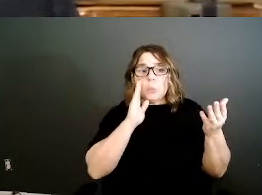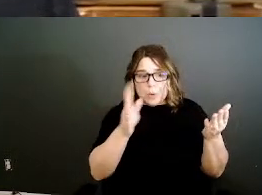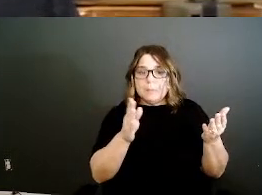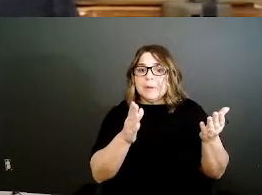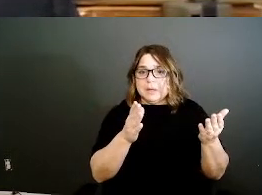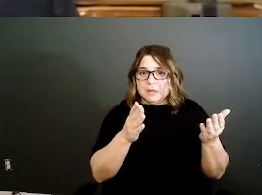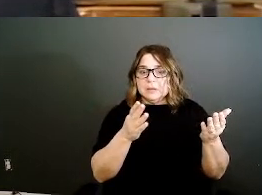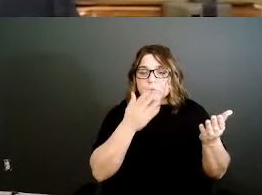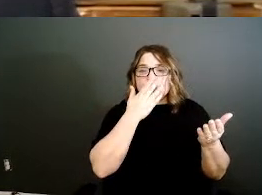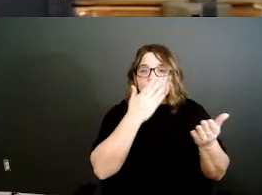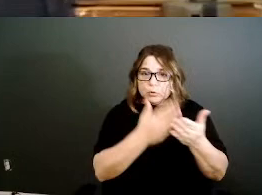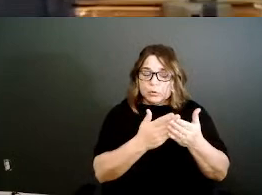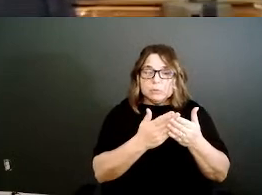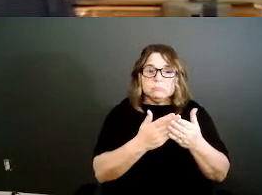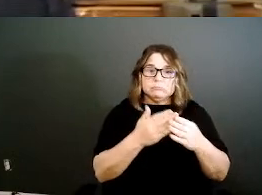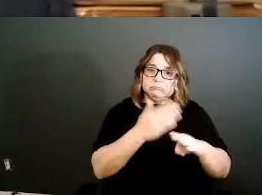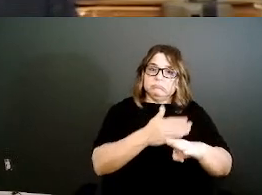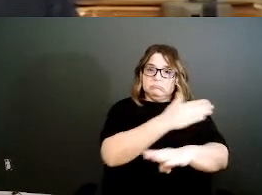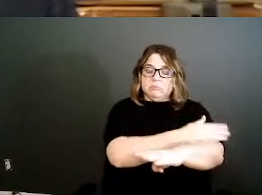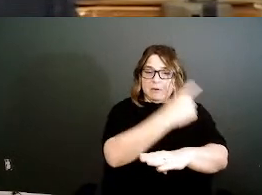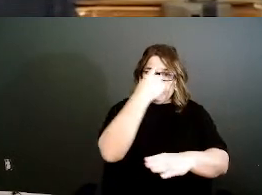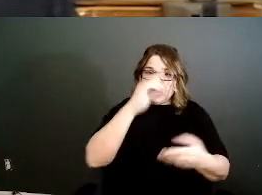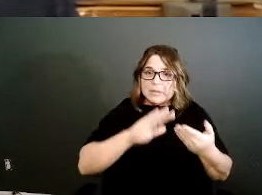AS IT IS, BECAUSE THAT FAILED AT THE BALLOT, WE ARE